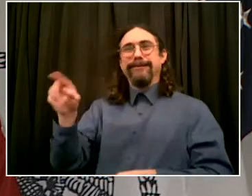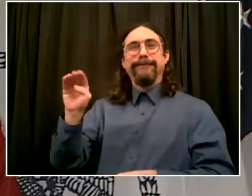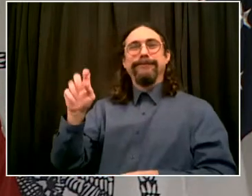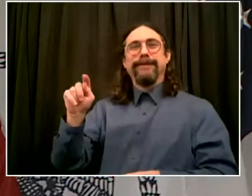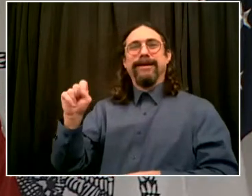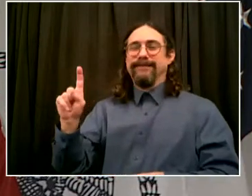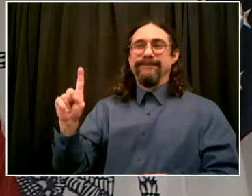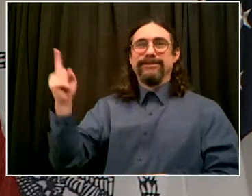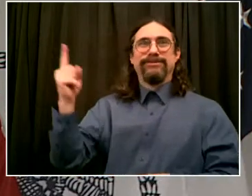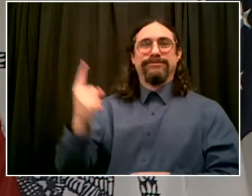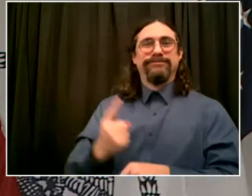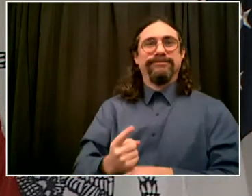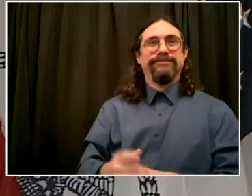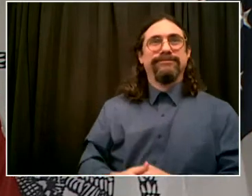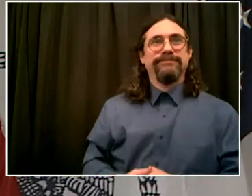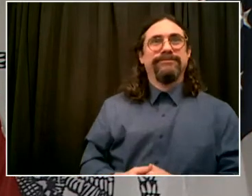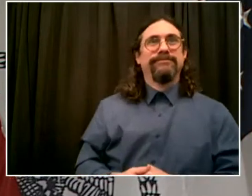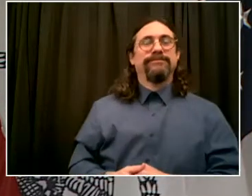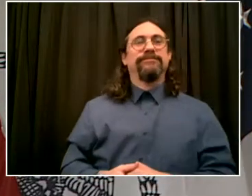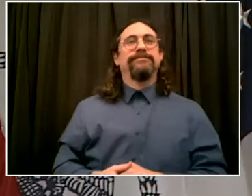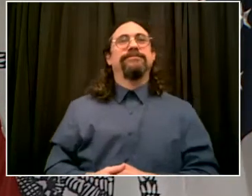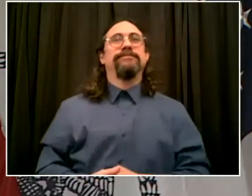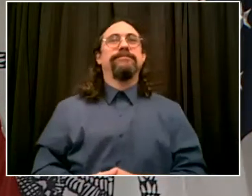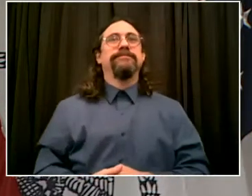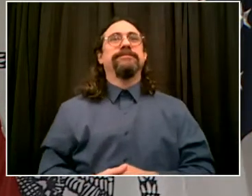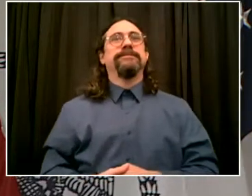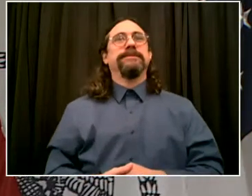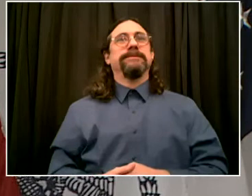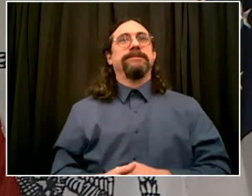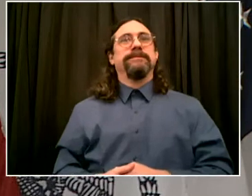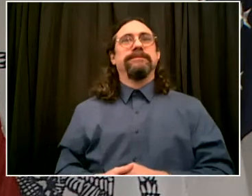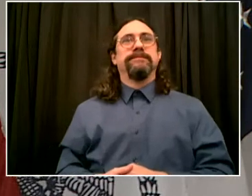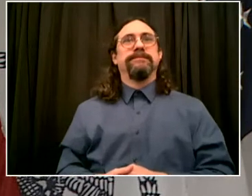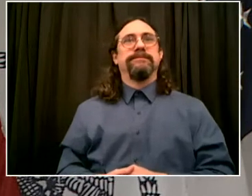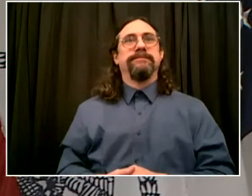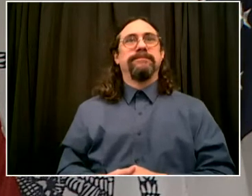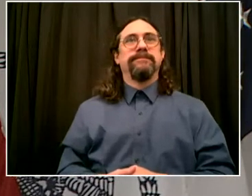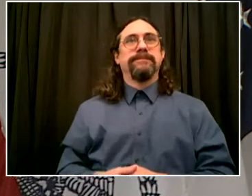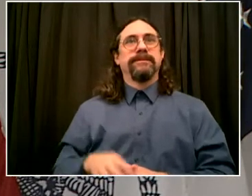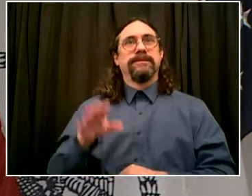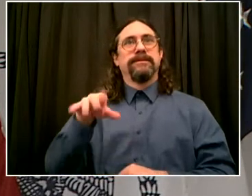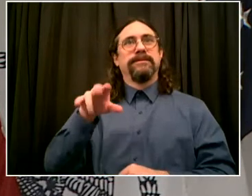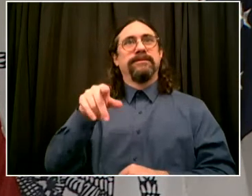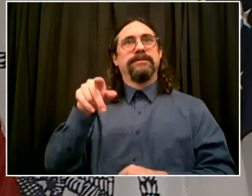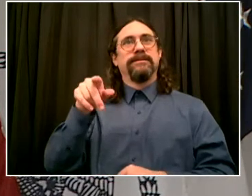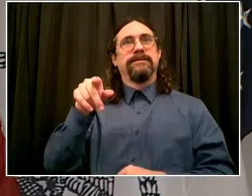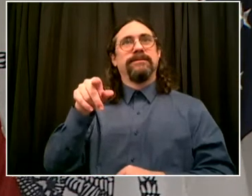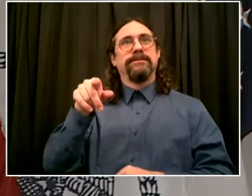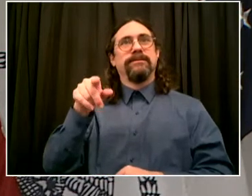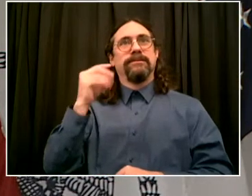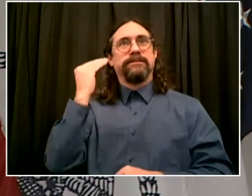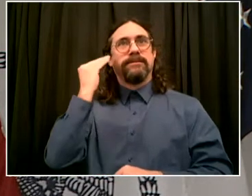COUNCIL MEMBERS URGININYOG UU TO RENEGOTIATE LEASES FROM SPORTS VENUE